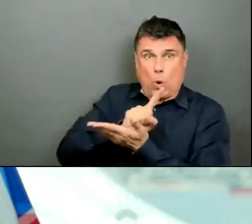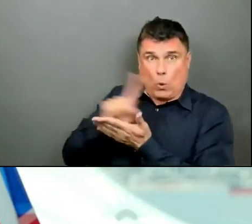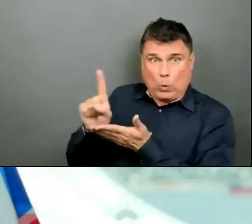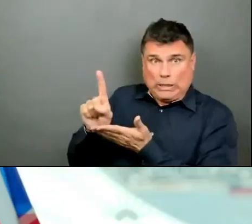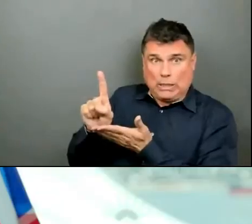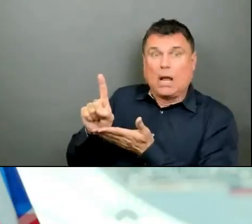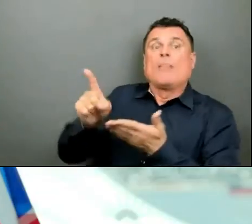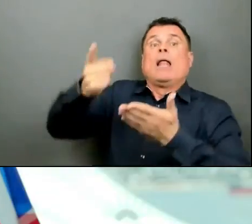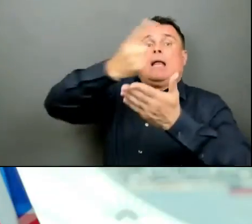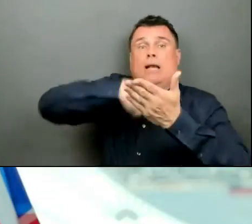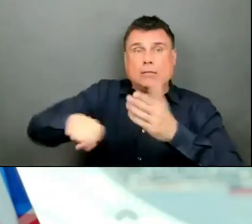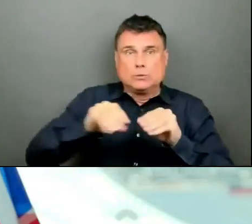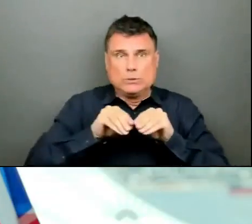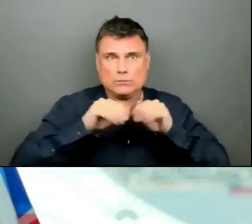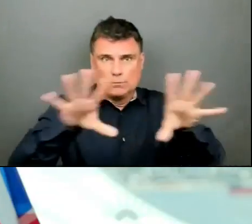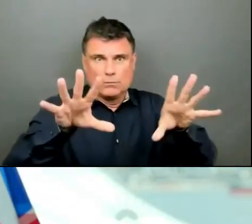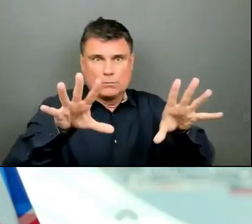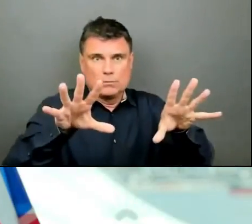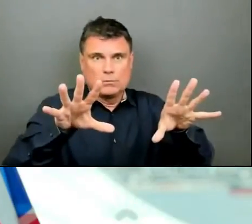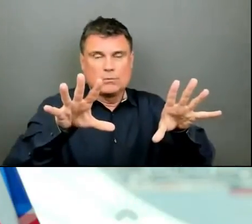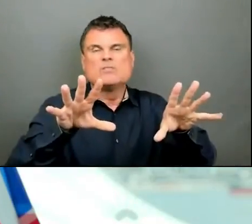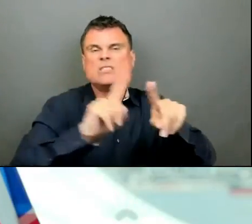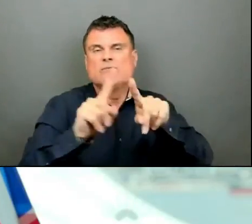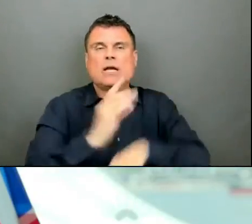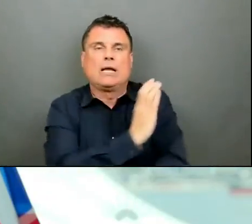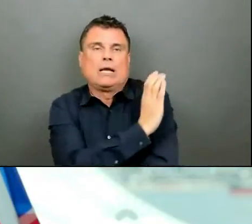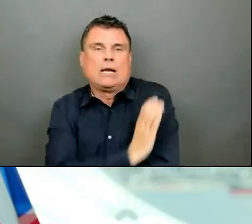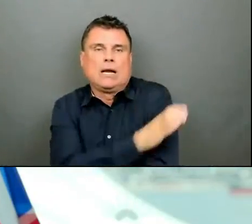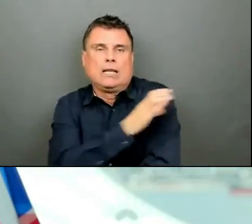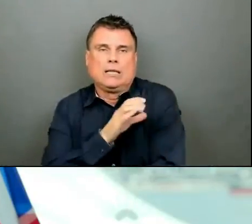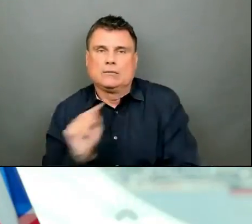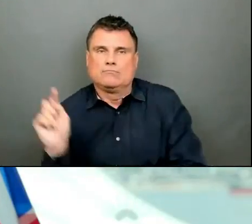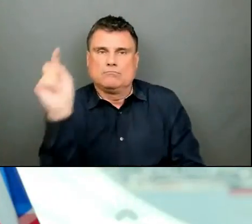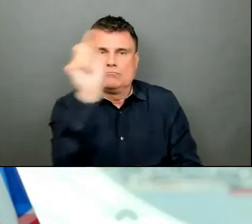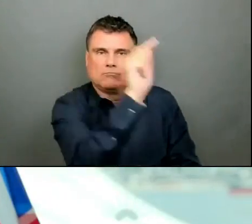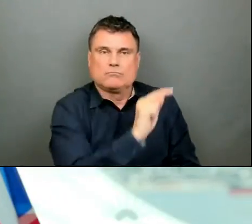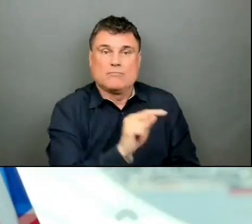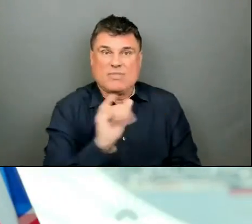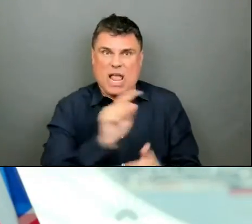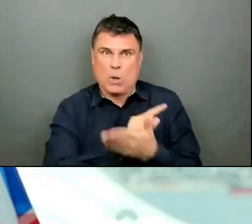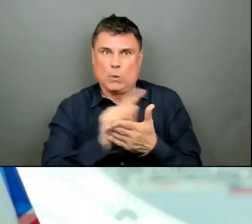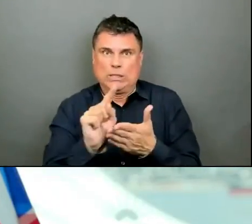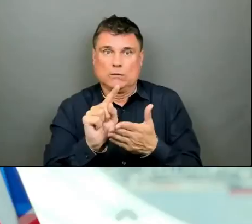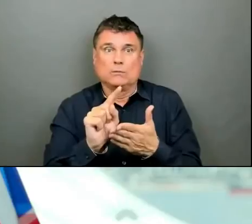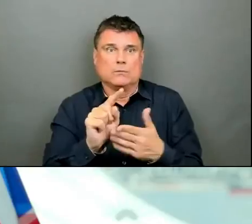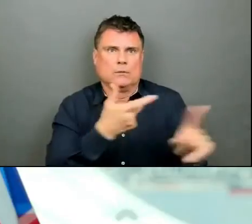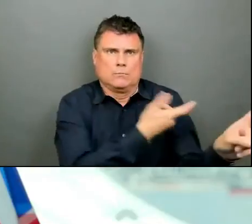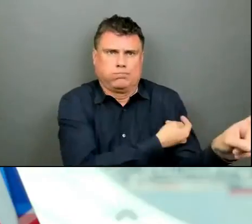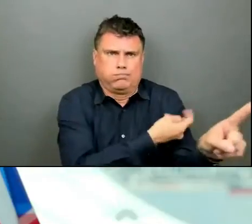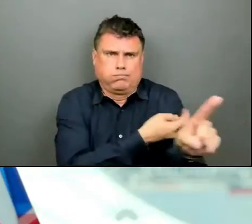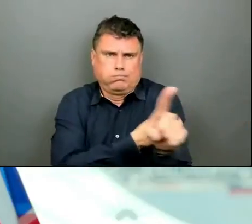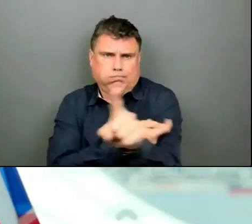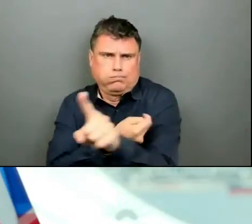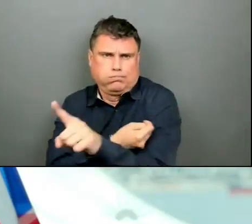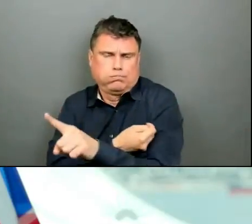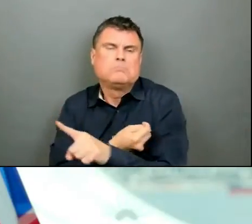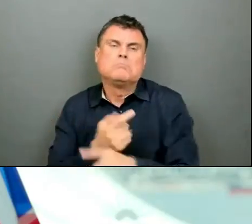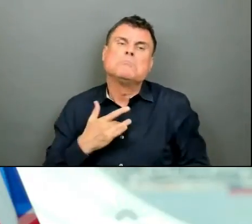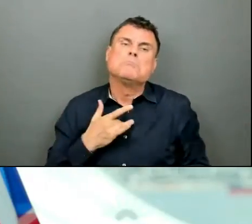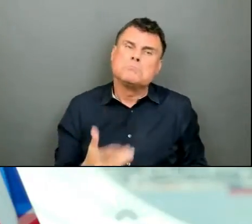is part of the clinics the following week. It is receive, distribute, put in people's arms and then that week of course at